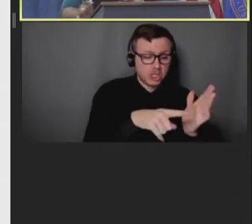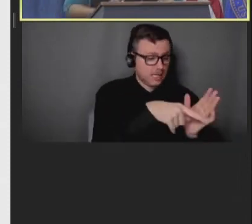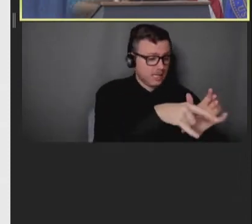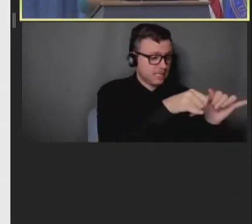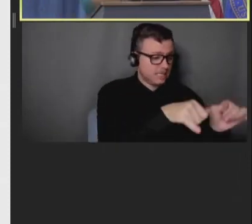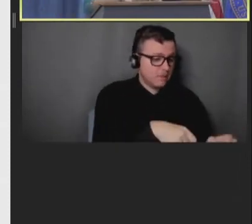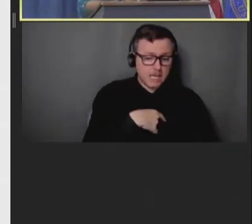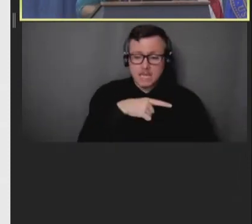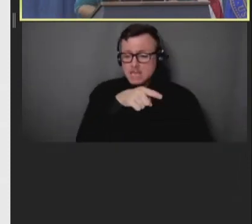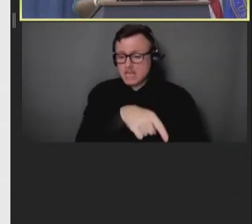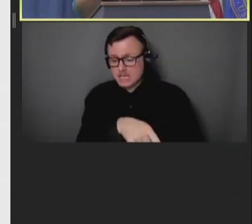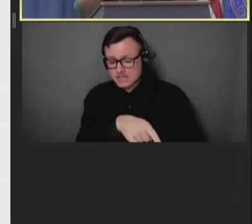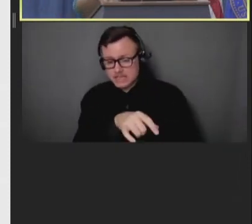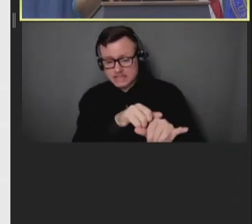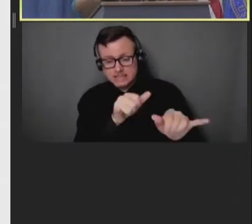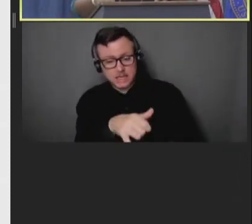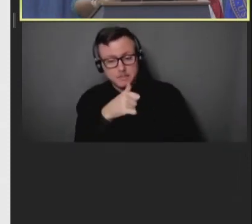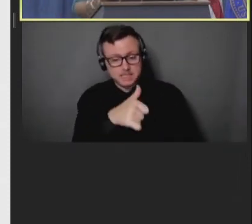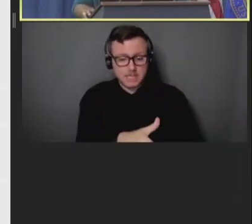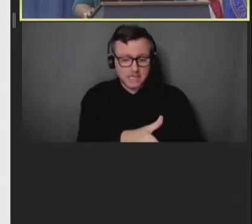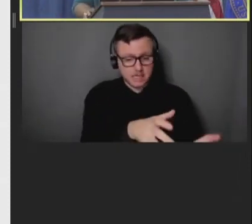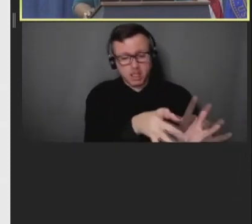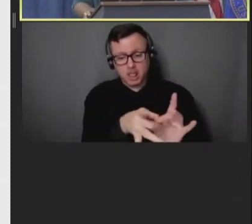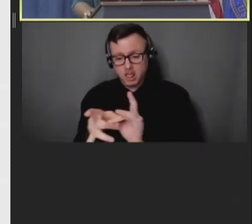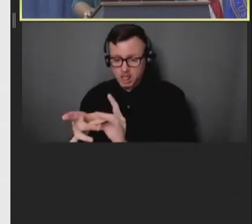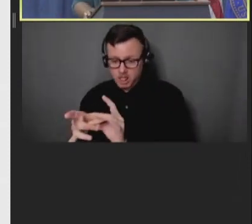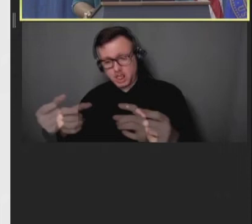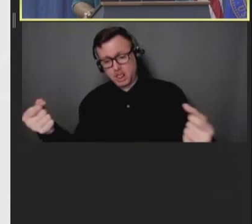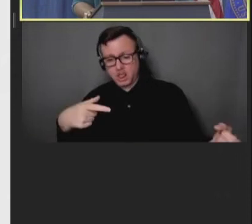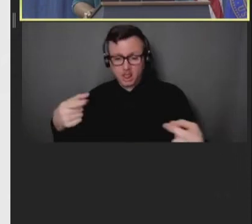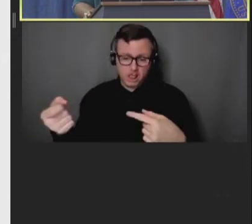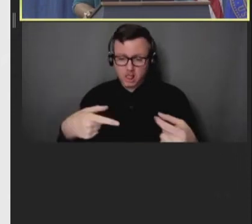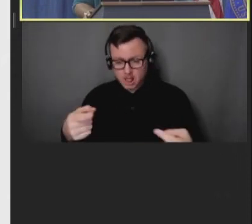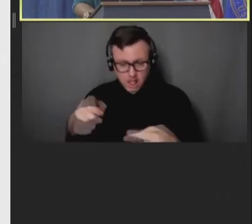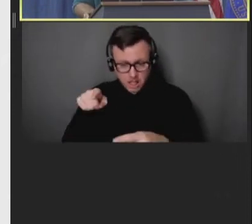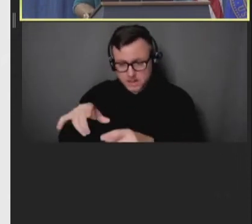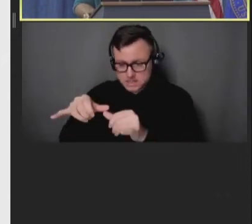didn't talk to this system, and then a lot of digging through it. Our epidemiologists,